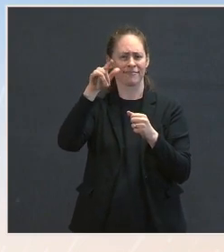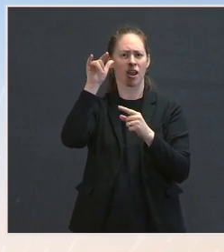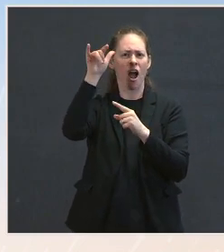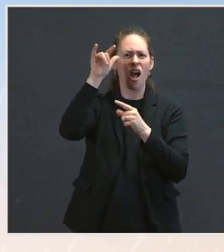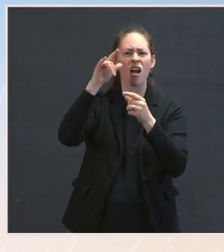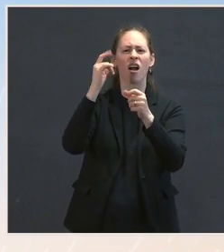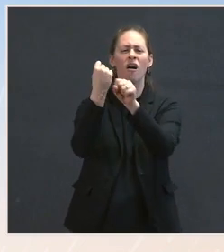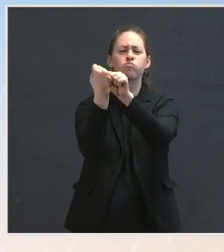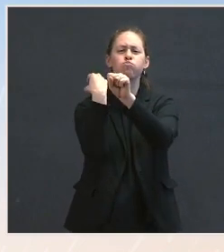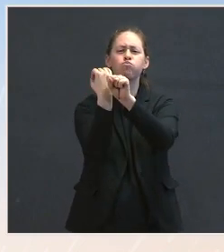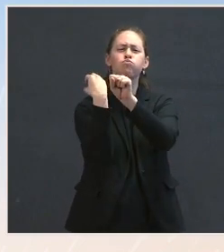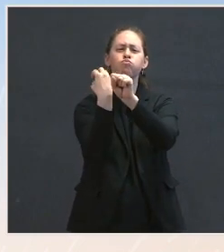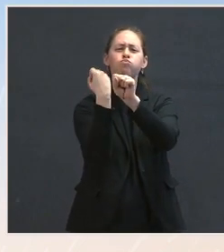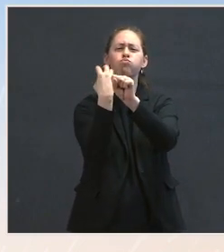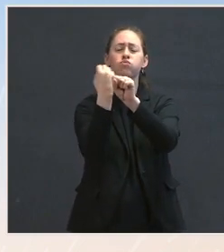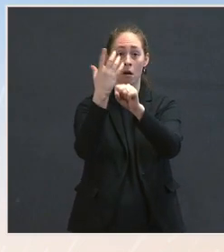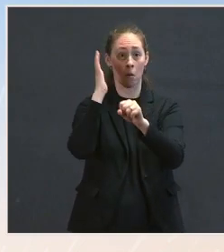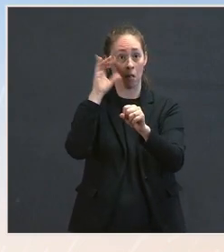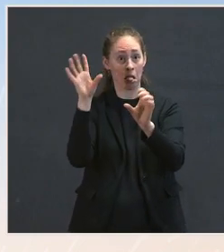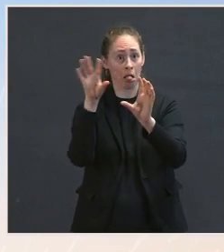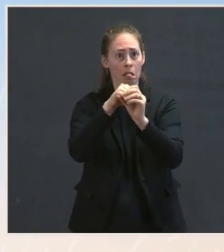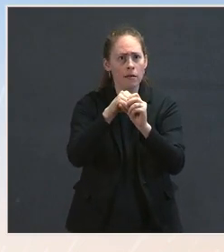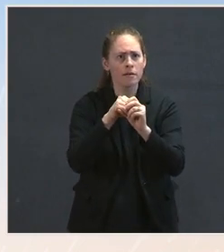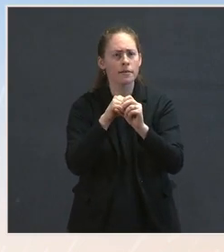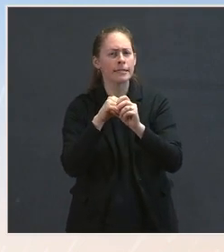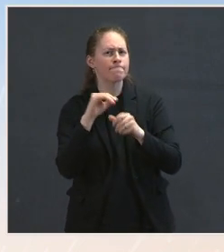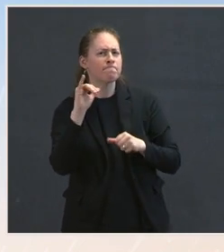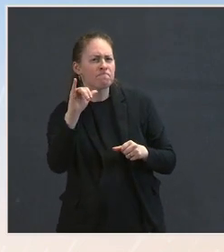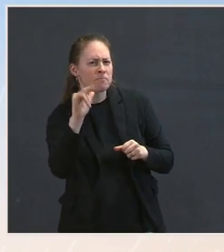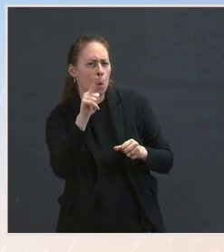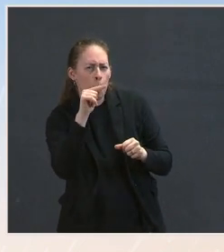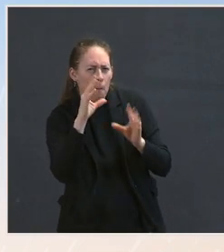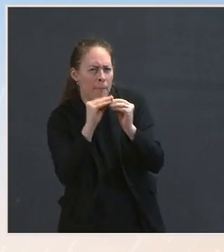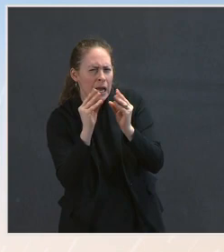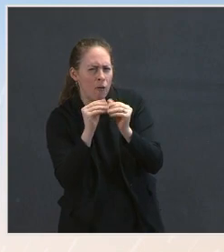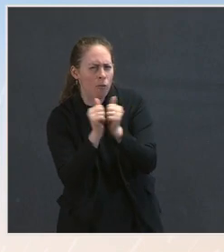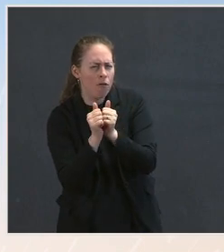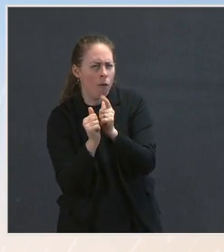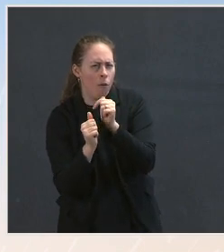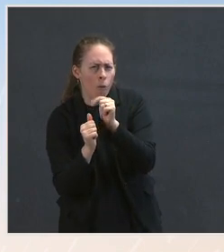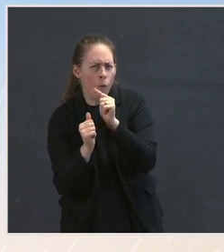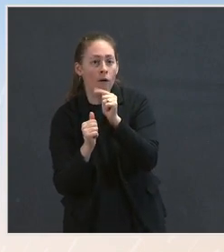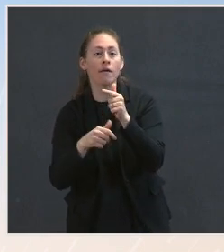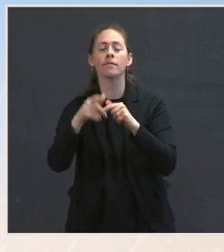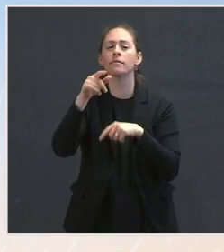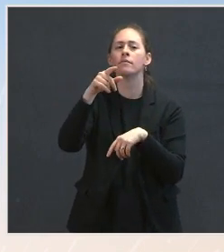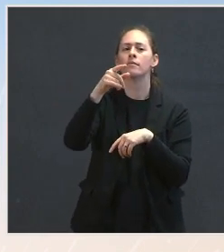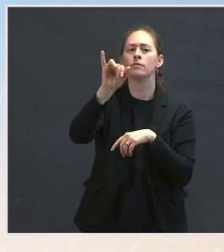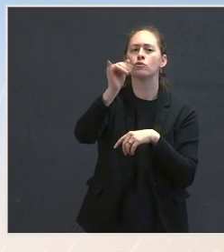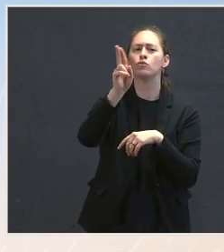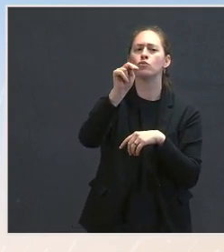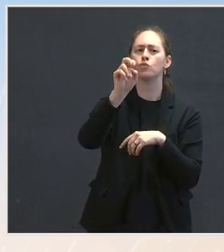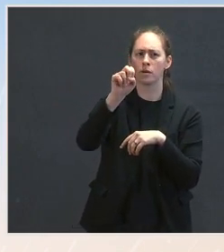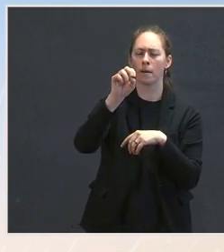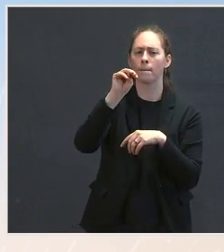Ms. Psaki: I'm not actually familiar with that meeting. Do you know who it's with? The Press: Gina McCarthy and some of the airline company CEOs. Ms. Psaki: I'd have to look back into it.